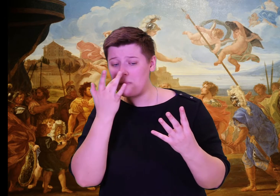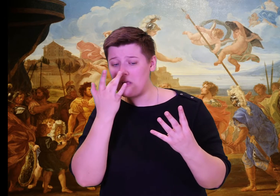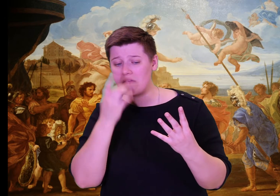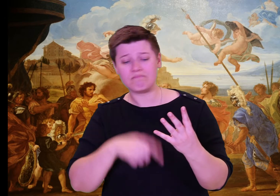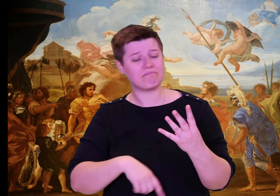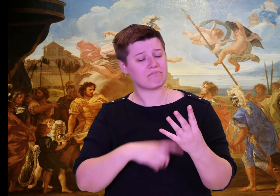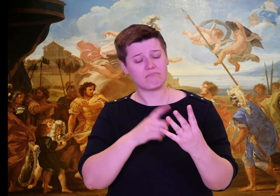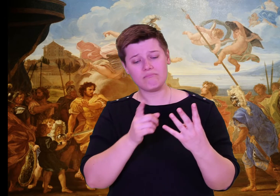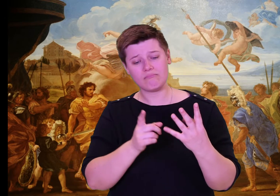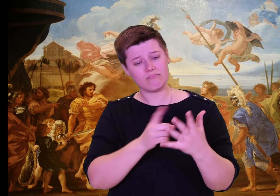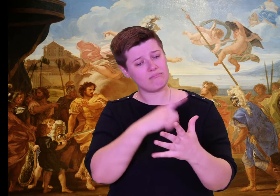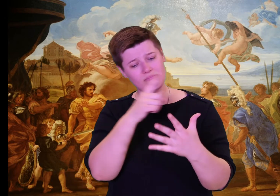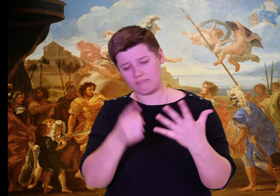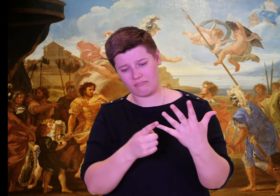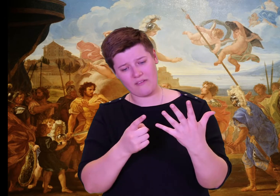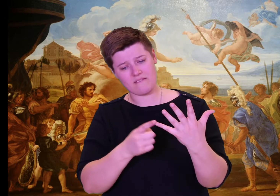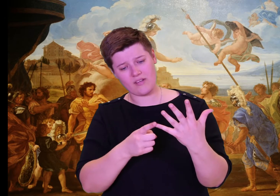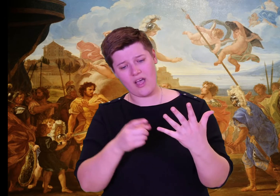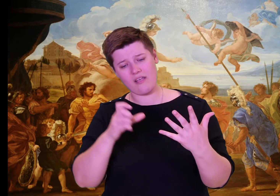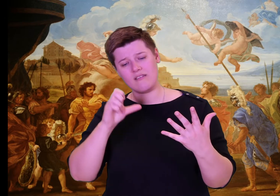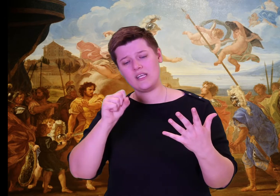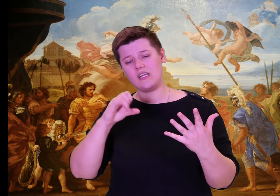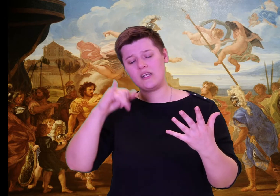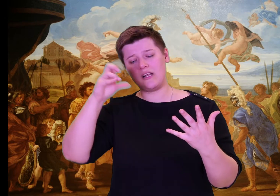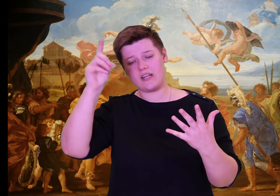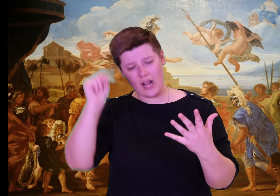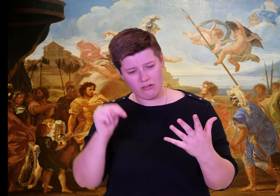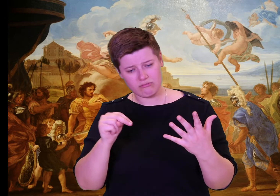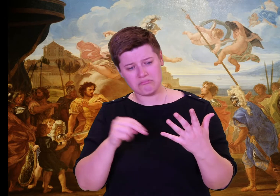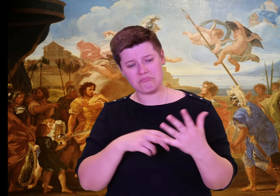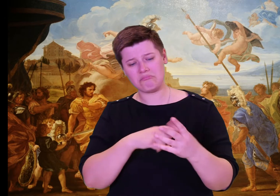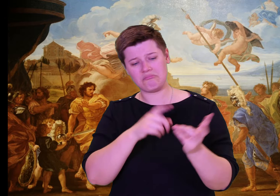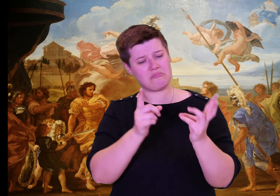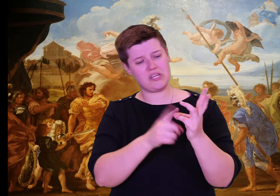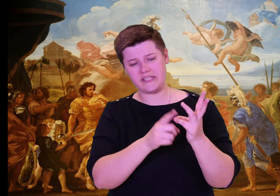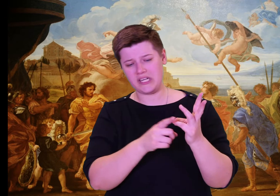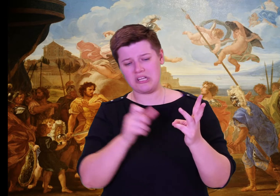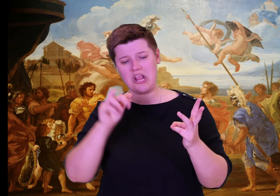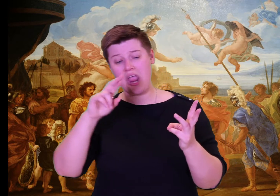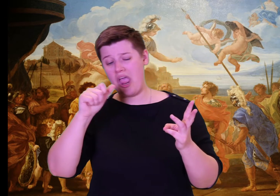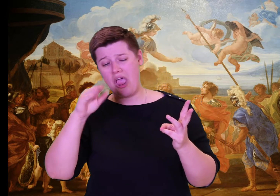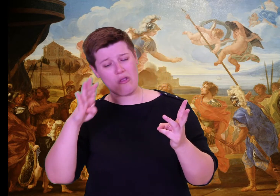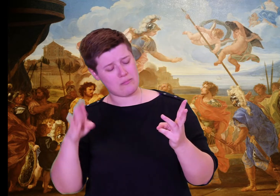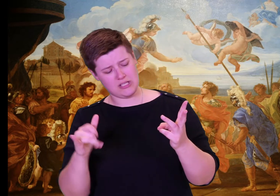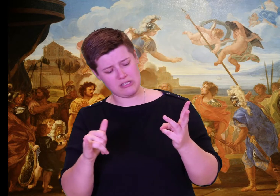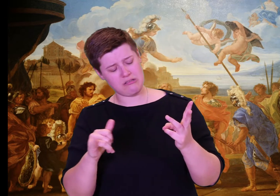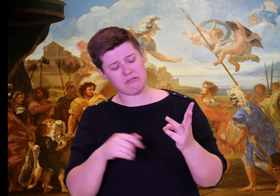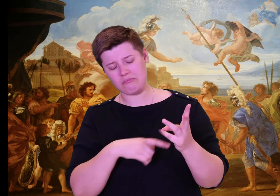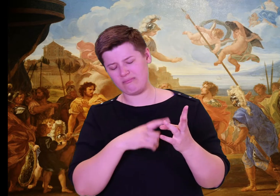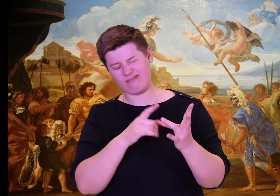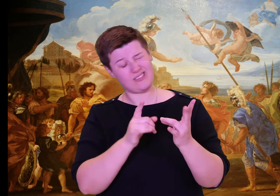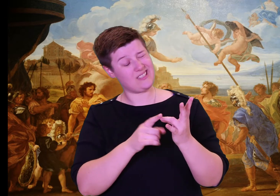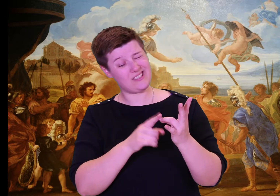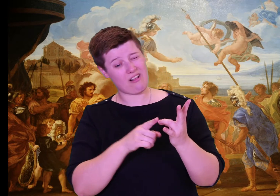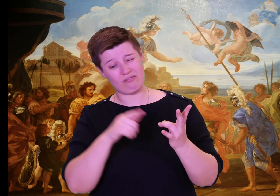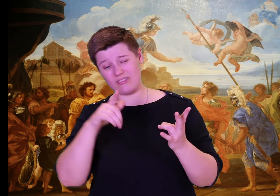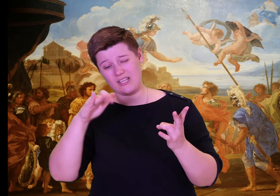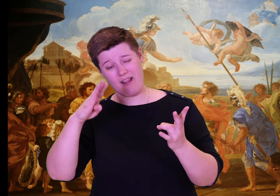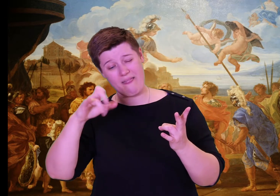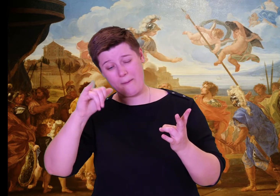I traipsed through Cyprus, Phoenicia, Egypt, Ethiopia, Sidon and Araby, and Libya.